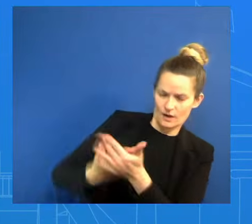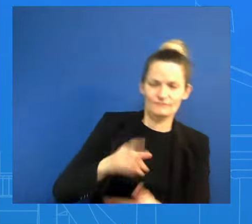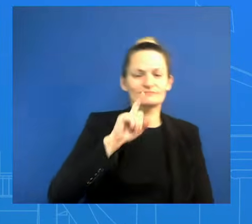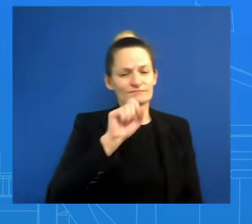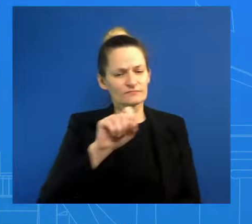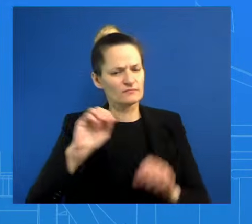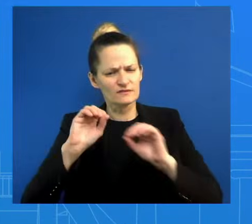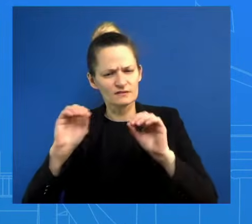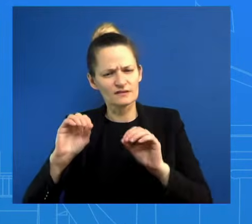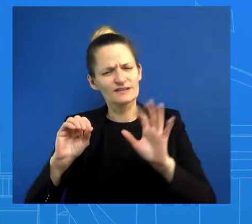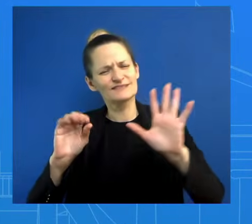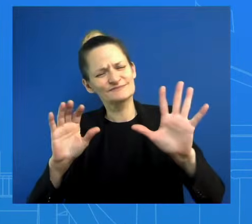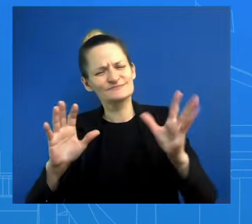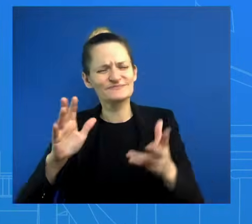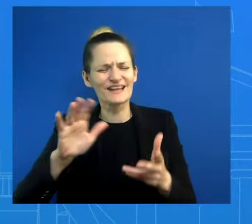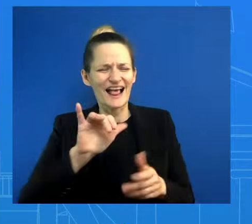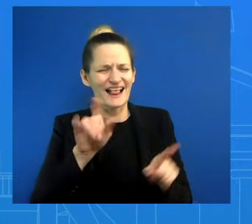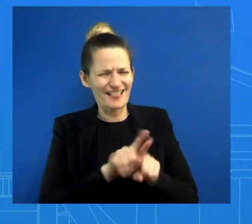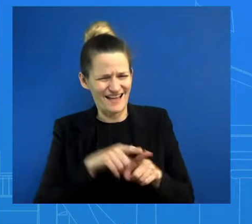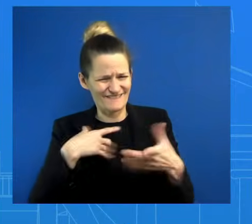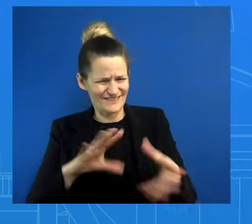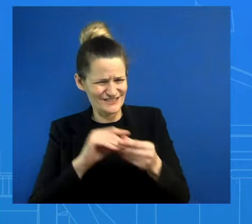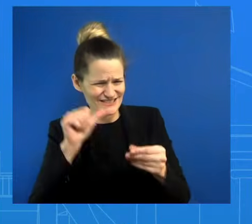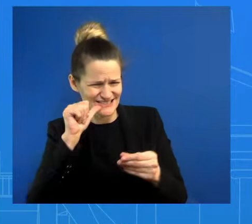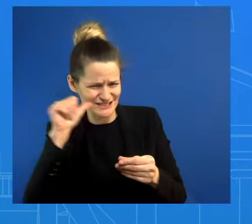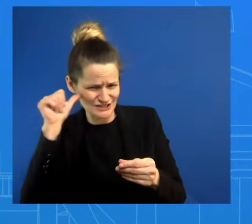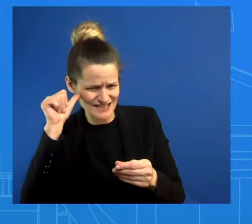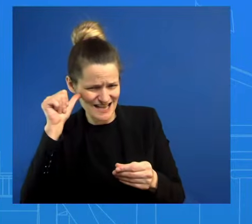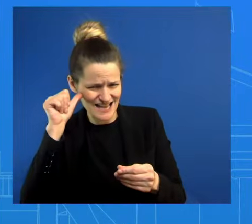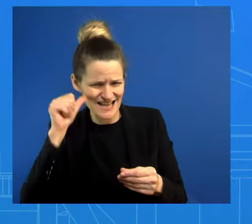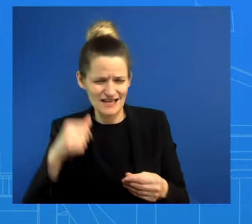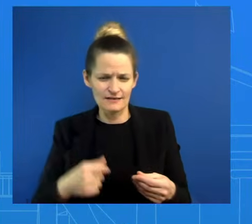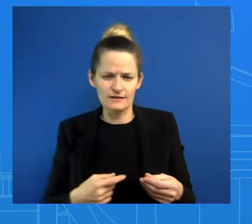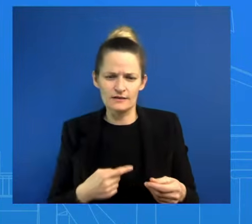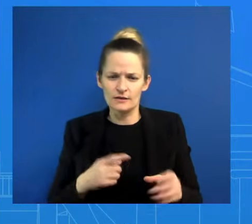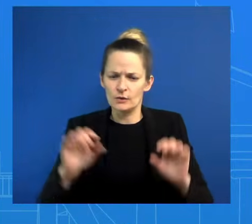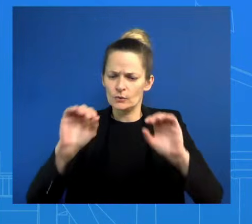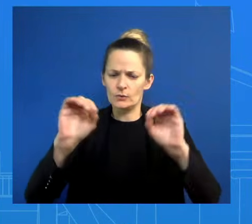I don't have that in front of me to share with you at this time. But what I can say is in the past week